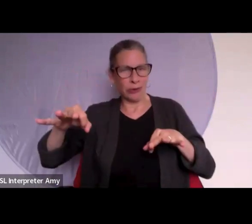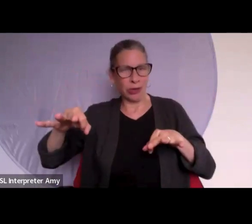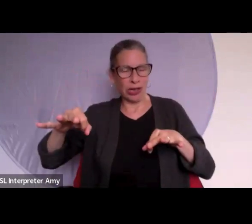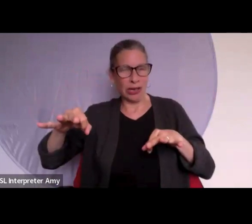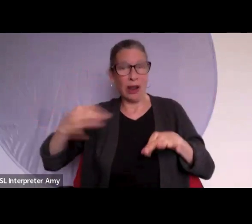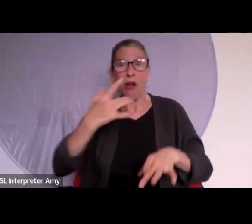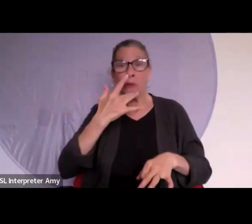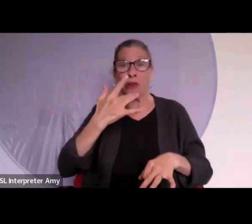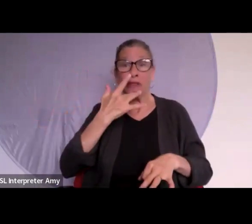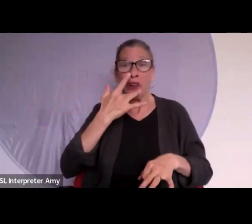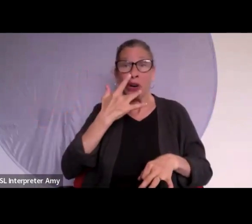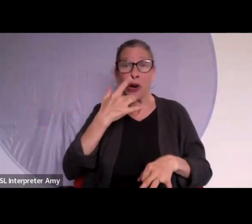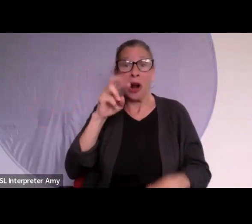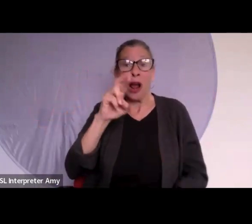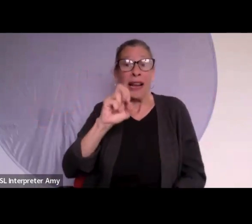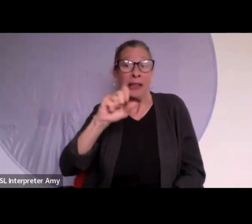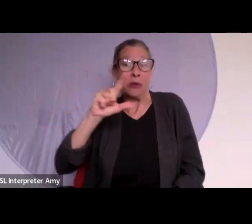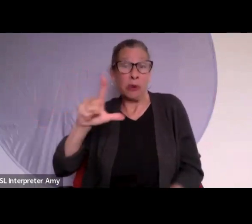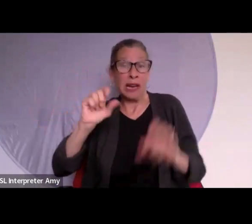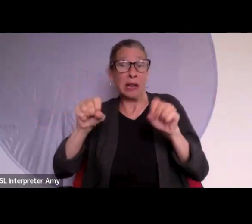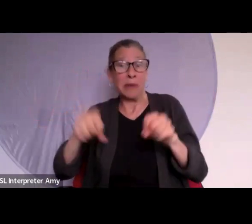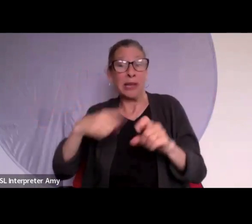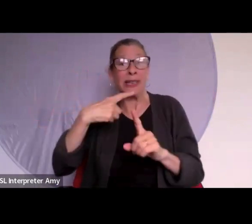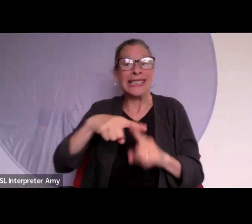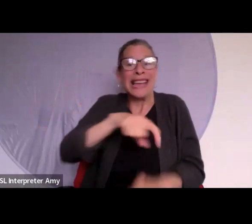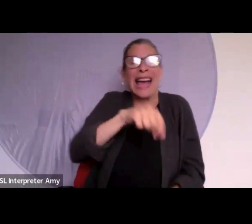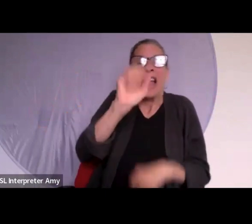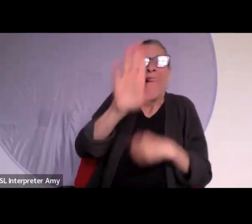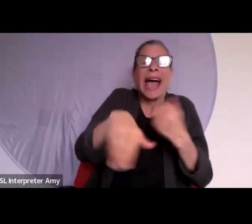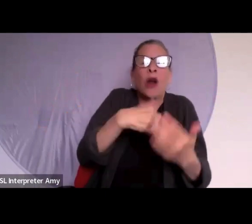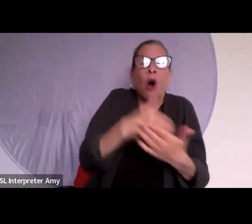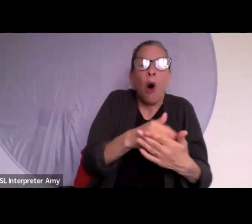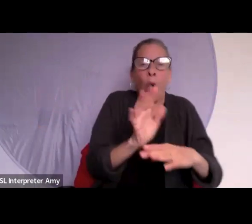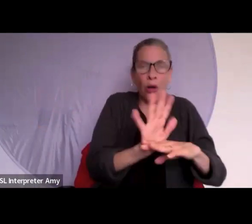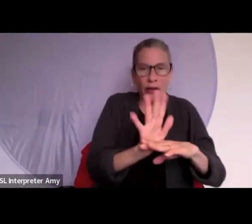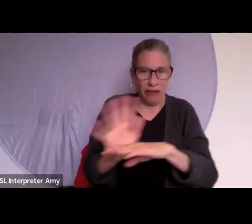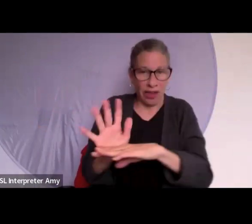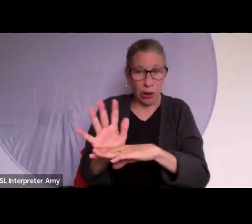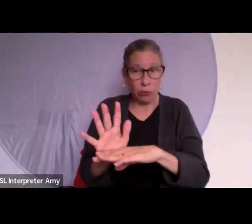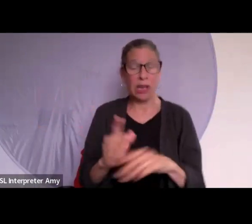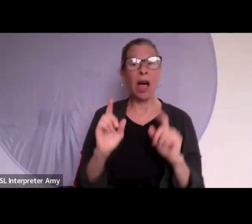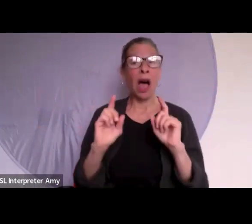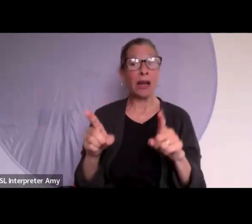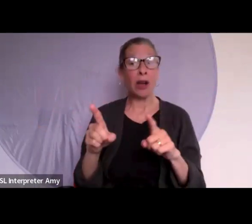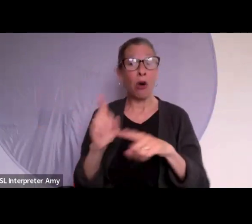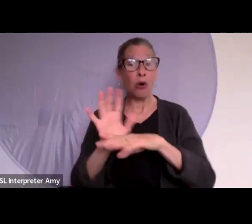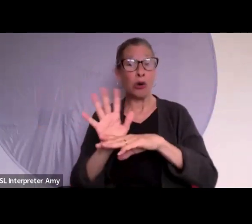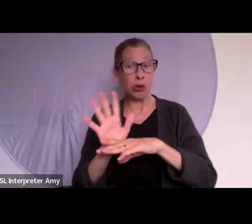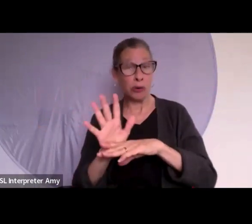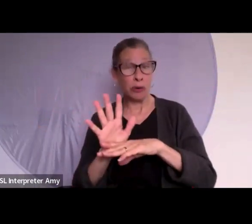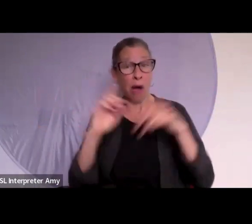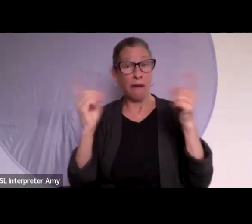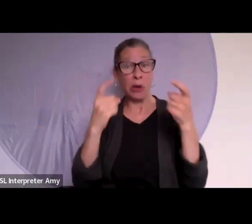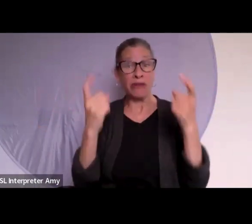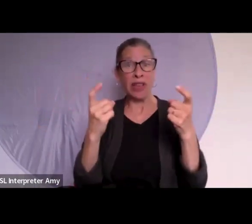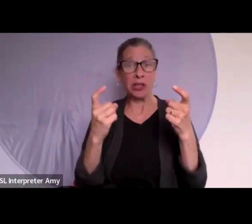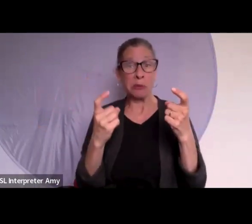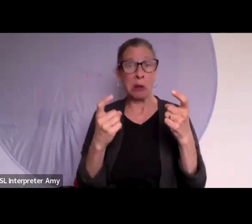Reelabilities, but in the public, and at every other film festival. I go to a film festival that says that they're accessible. And I love to test their accessibility, not in a